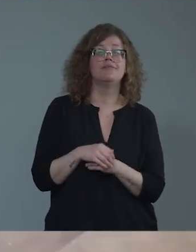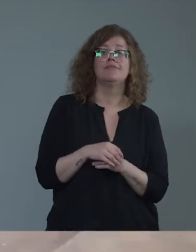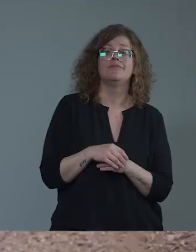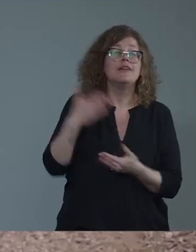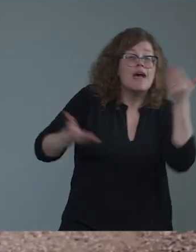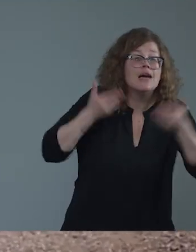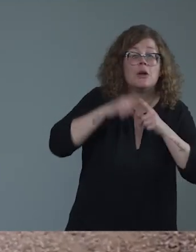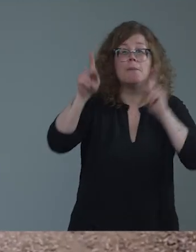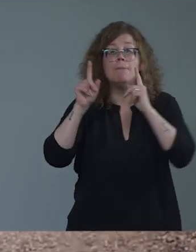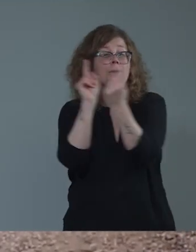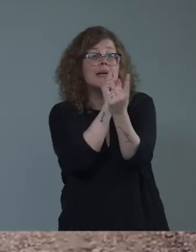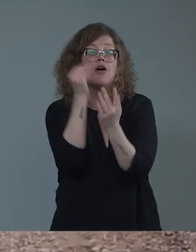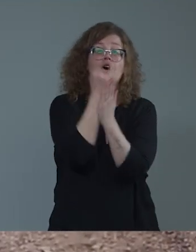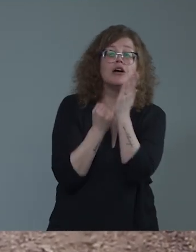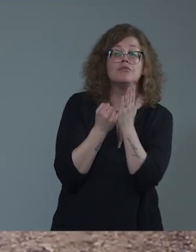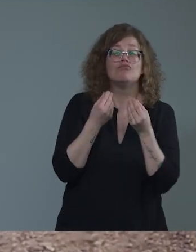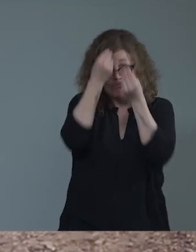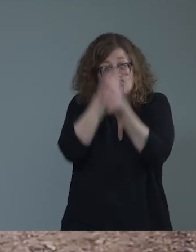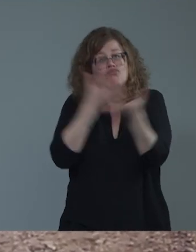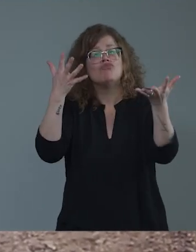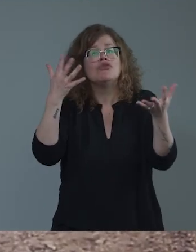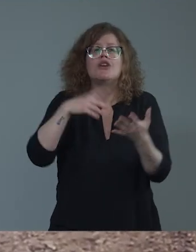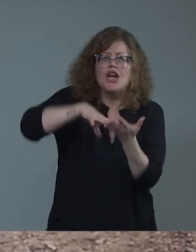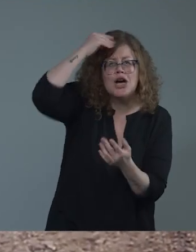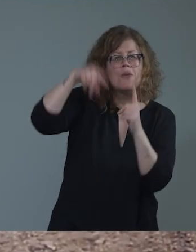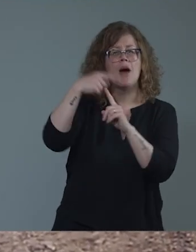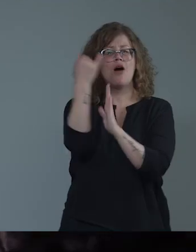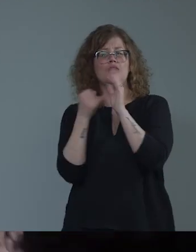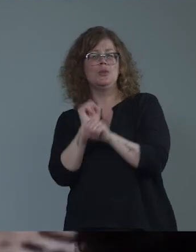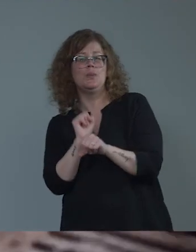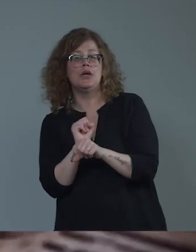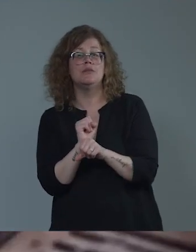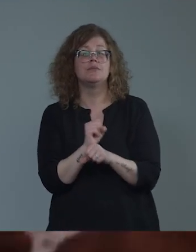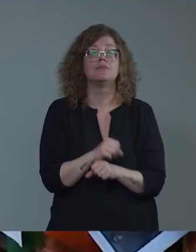artwork once it goes into the ground is equally as important as any of the up front work.